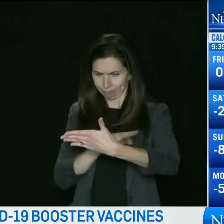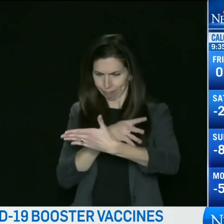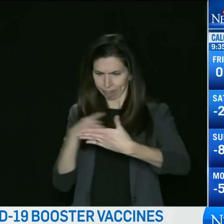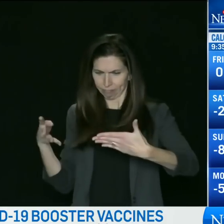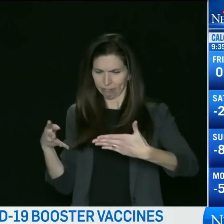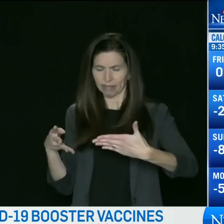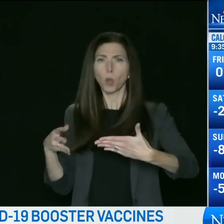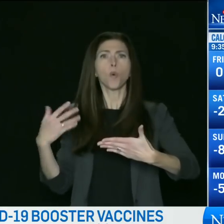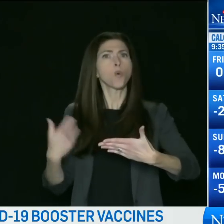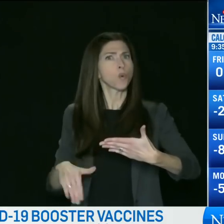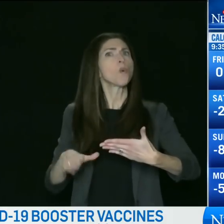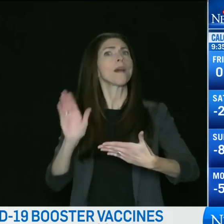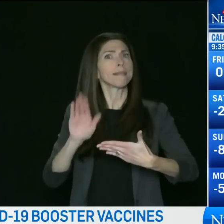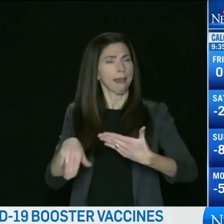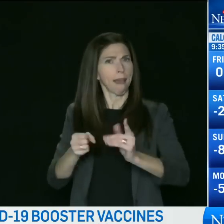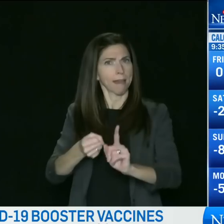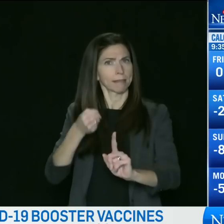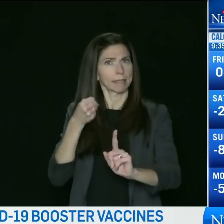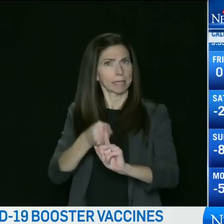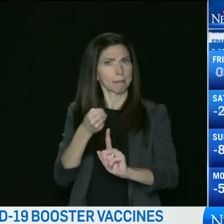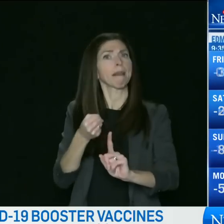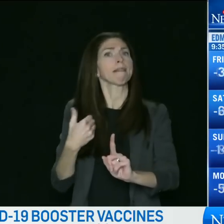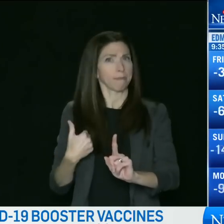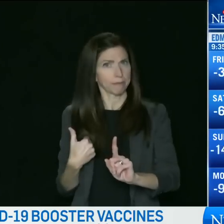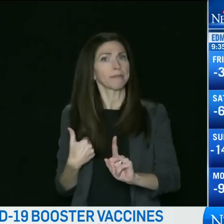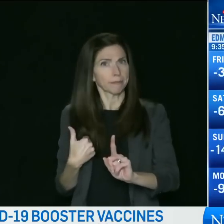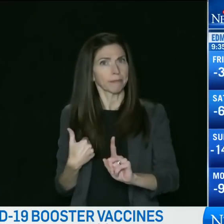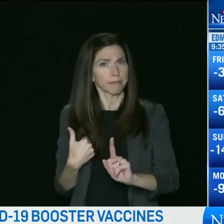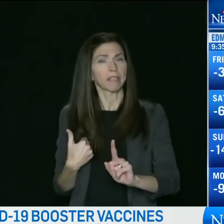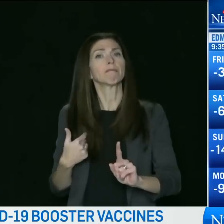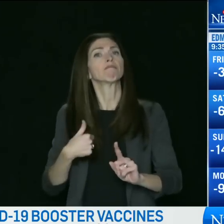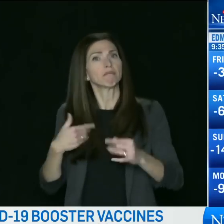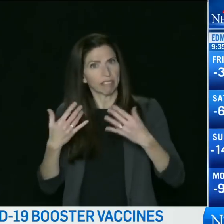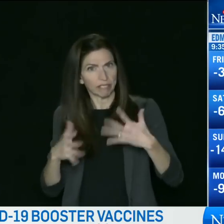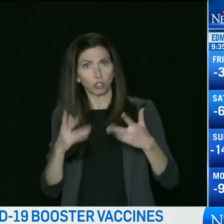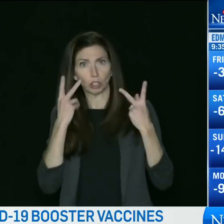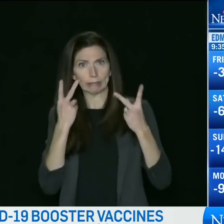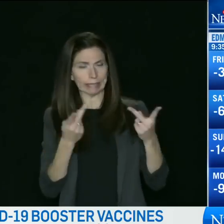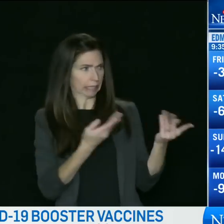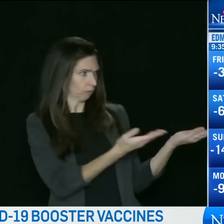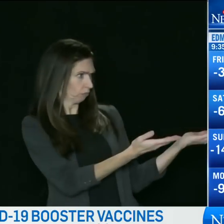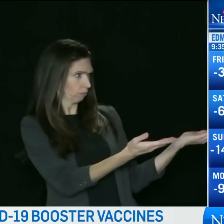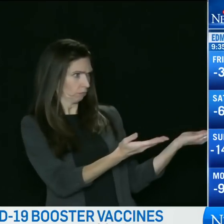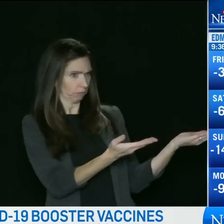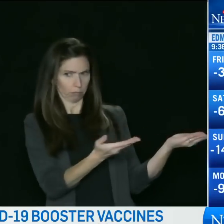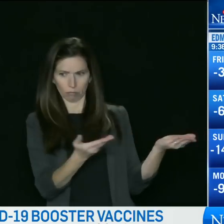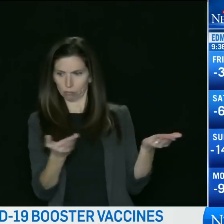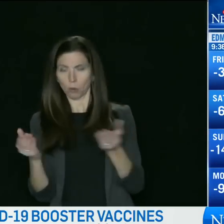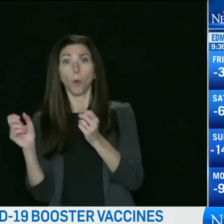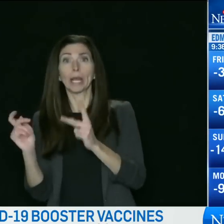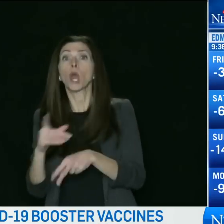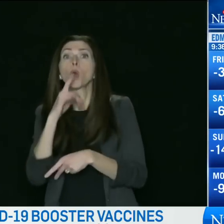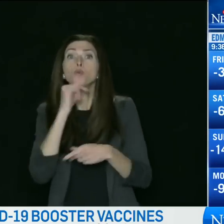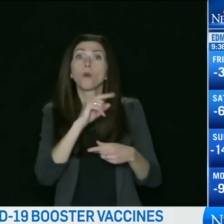AND THEY DO HAVE AN INFLUENCE ON THE NATURE OF THE IMMUNE RESPONSE, THE DURABILITY AND THE